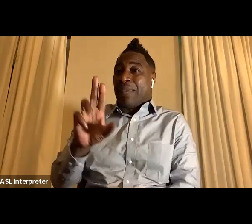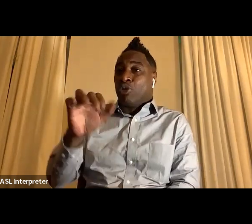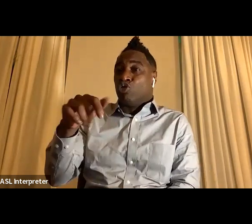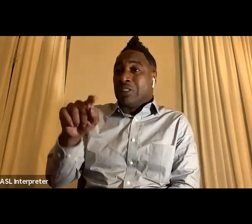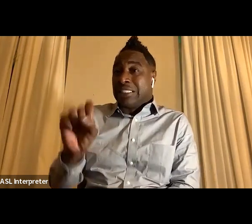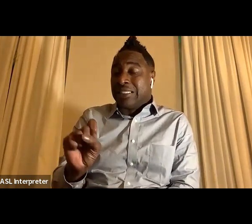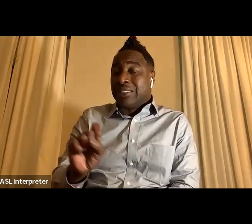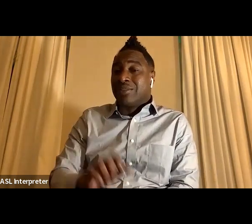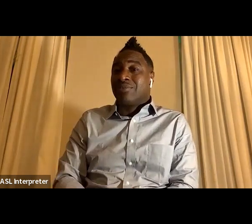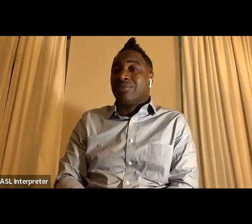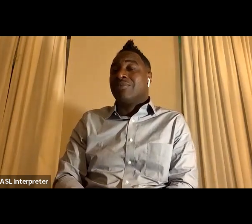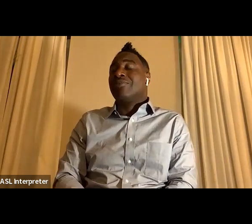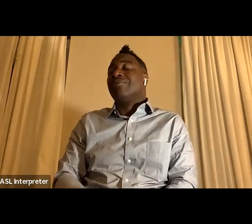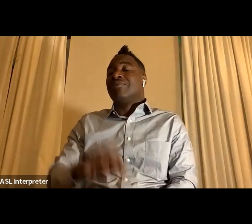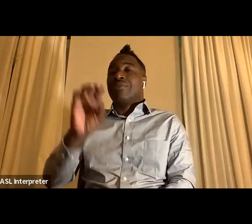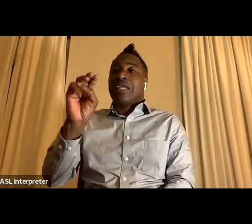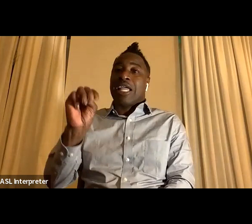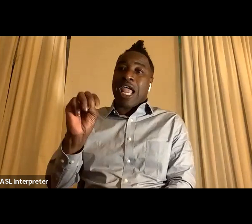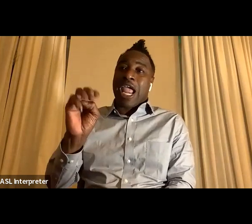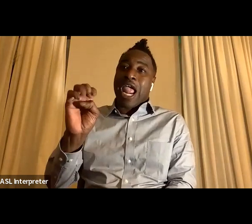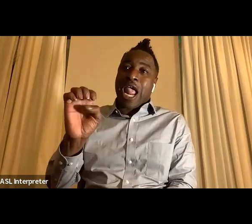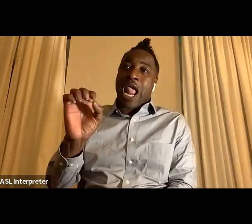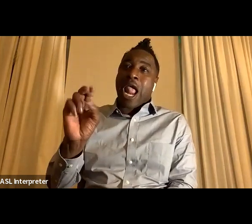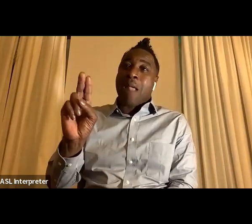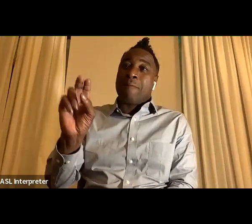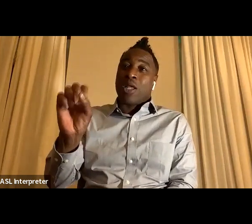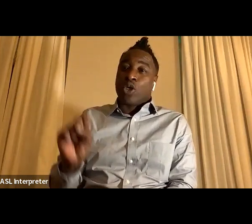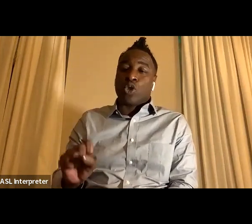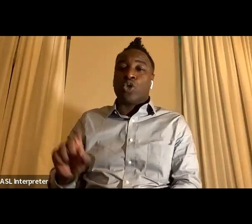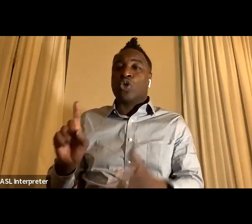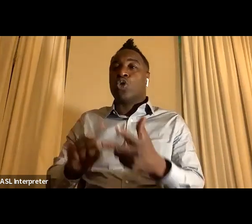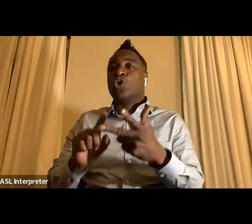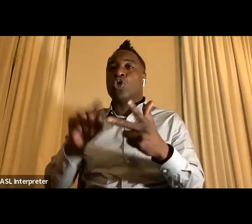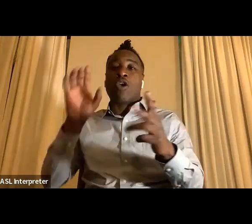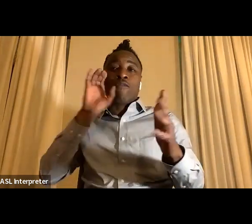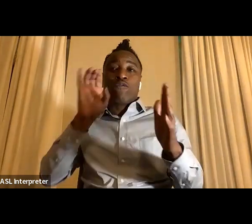menus and stuff like that. Photographs that don't take up a lot of space, but